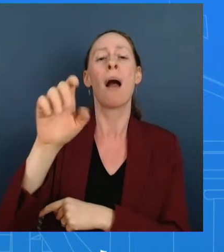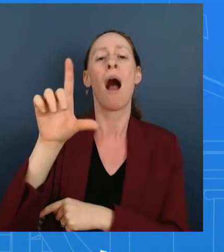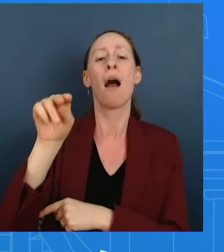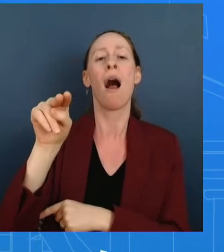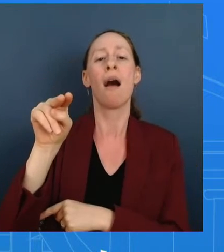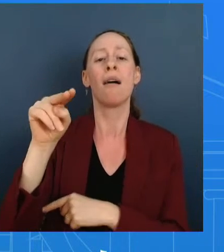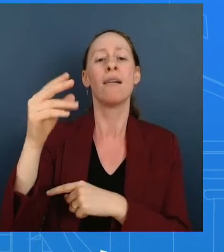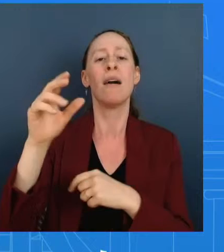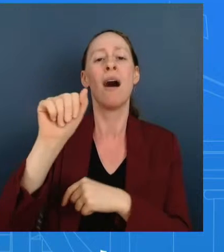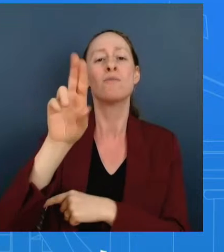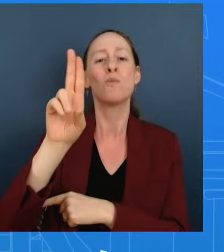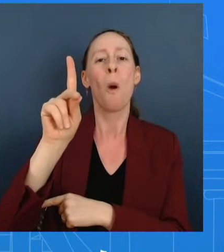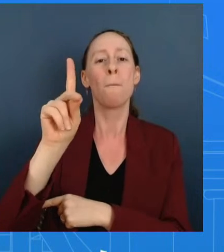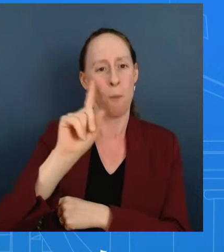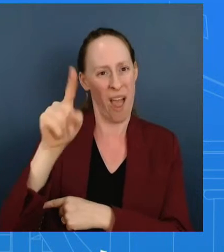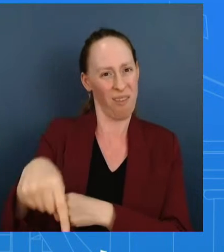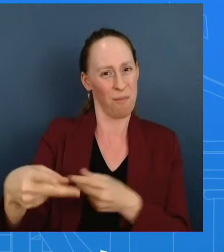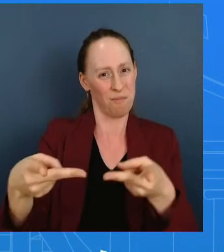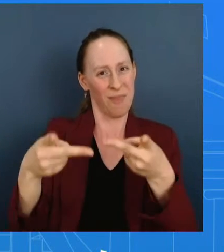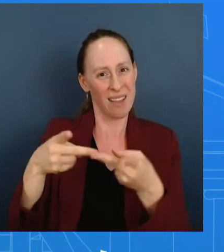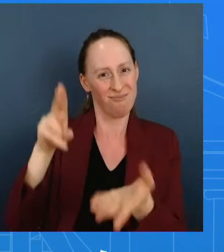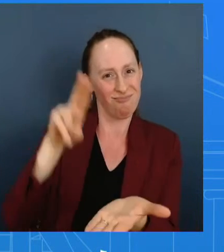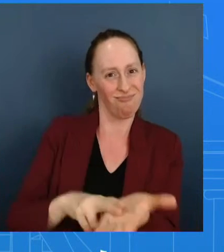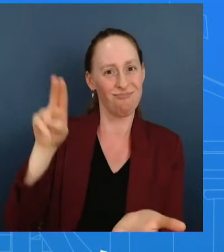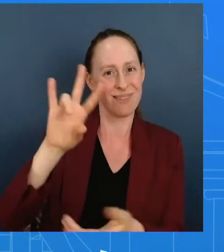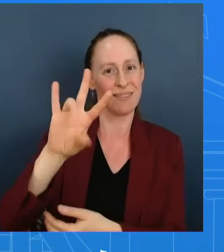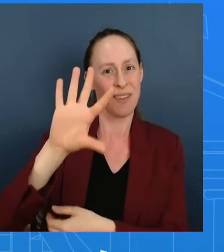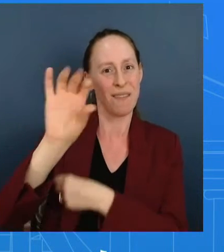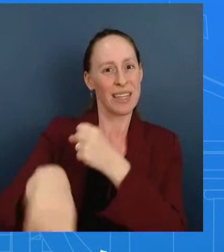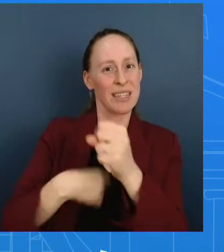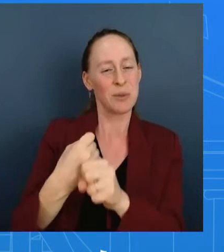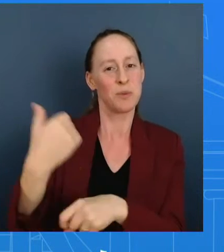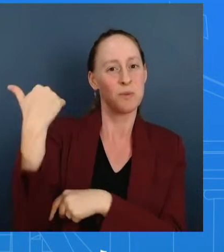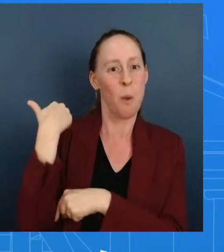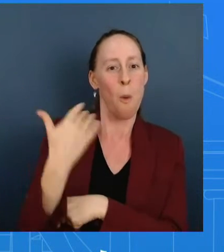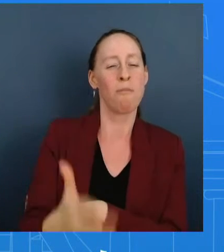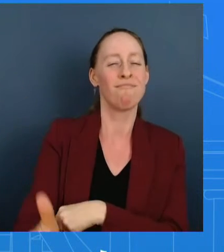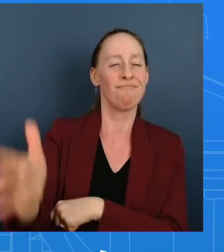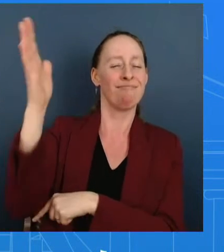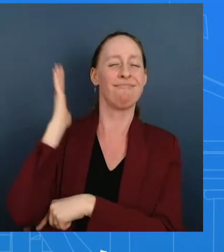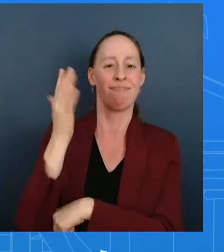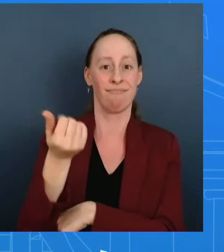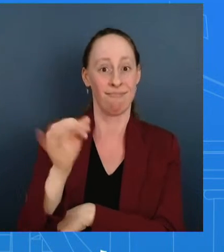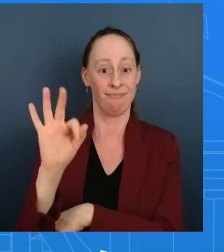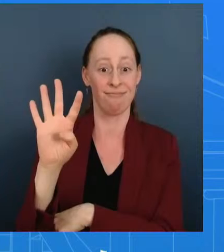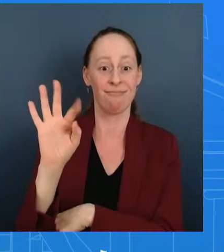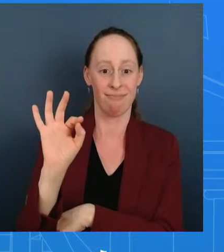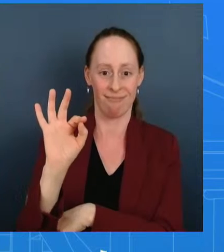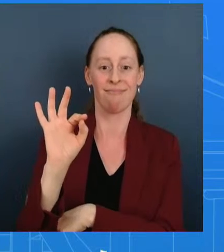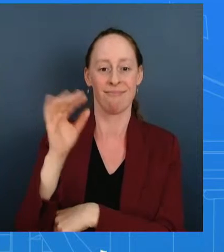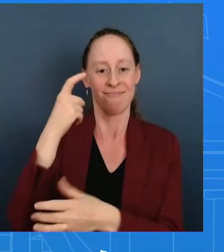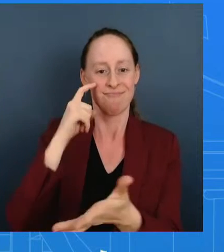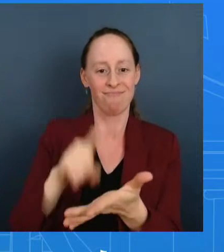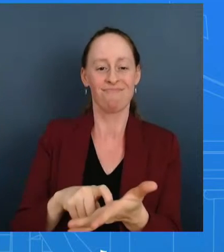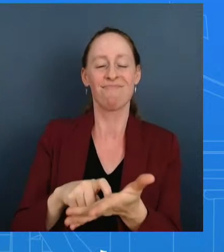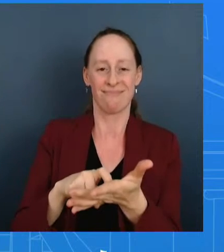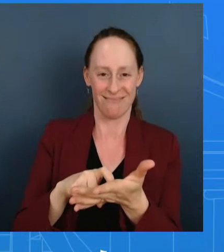On Wednesday, the president will hold his first bilateral meeting with the new prime minister of the United Kingdom, Keir Starmer, here at the White House. The president will also meet